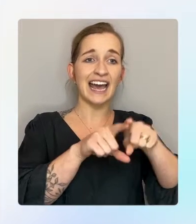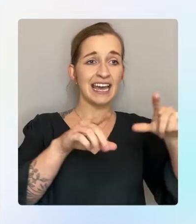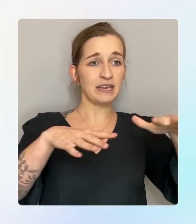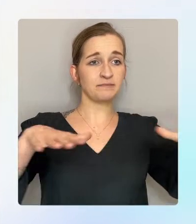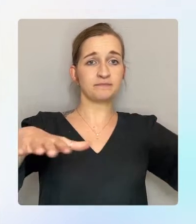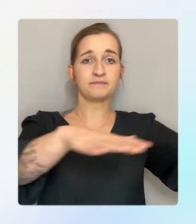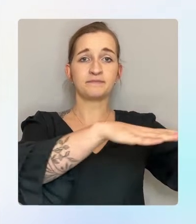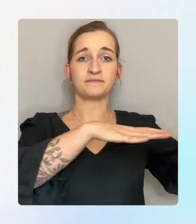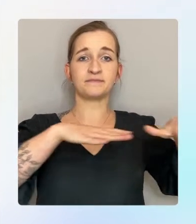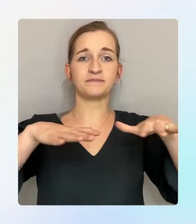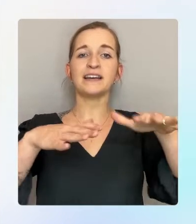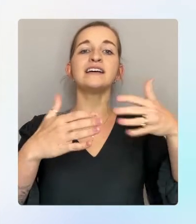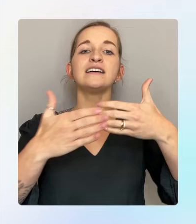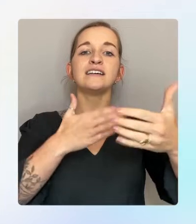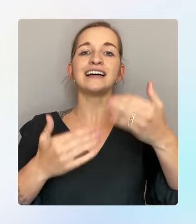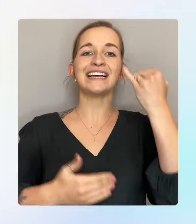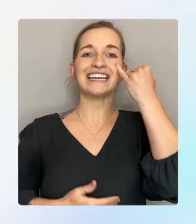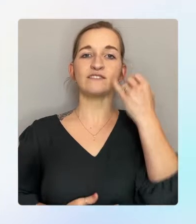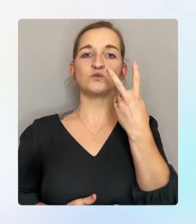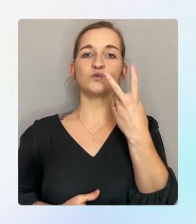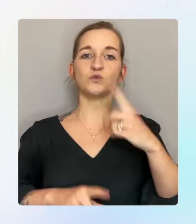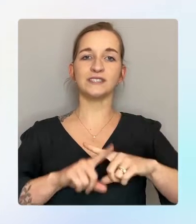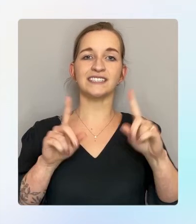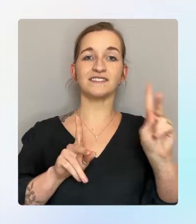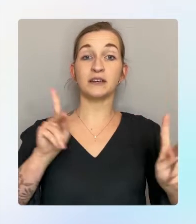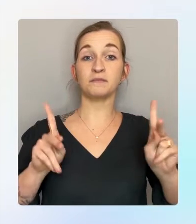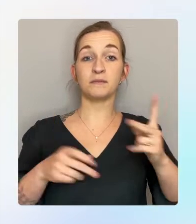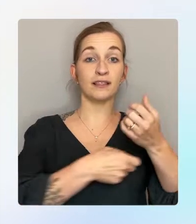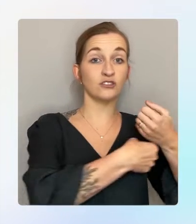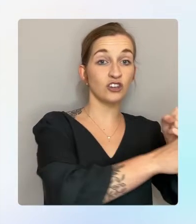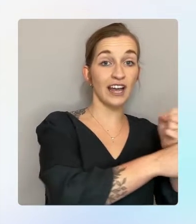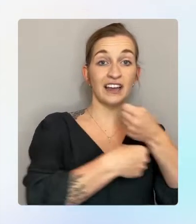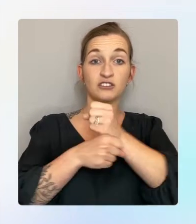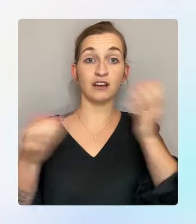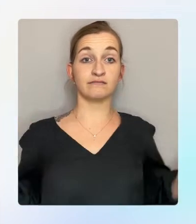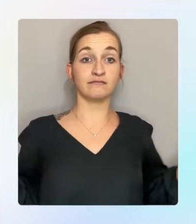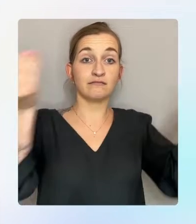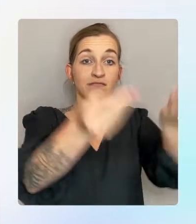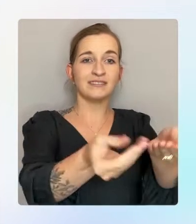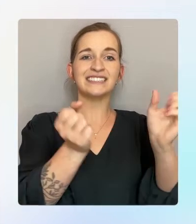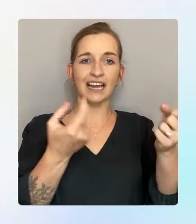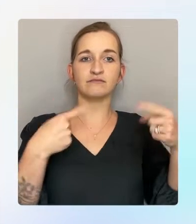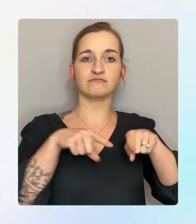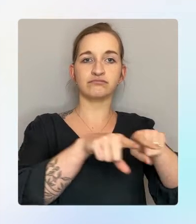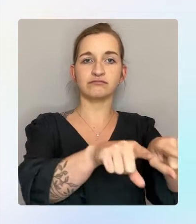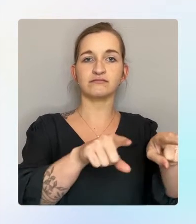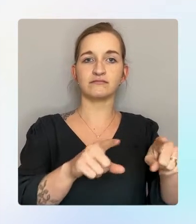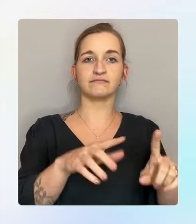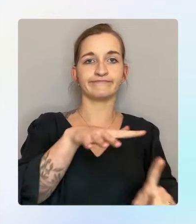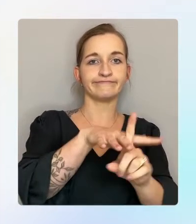even if they are created by different people. This is enabled by the virtual object ports,